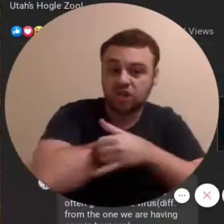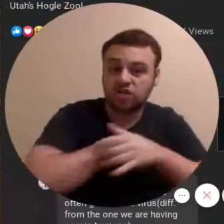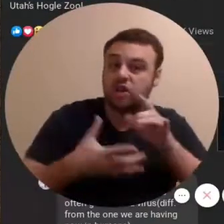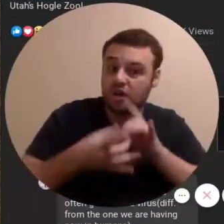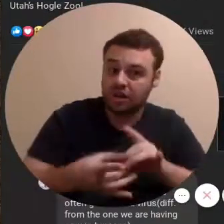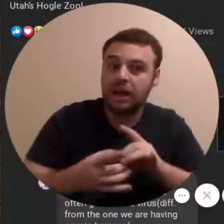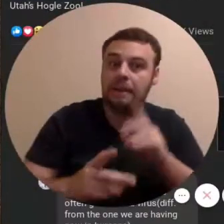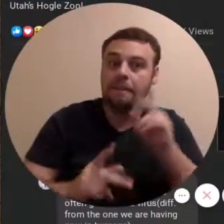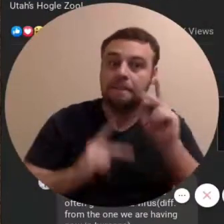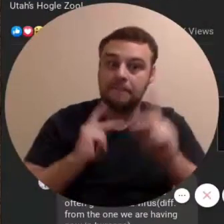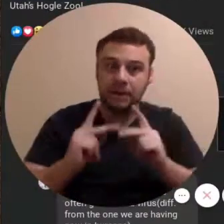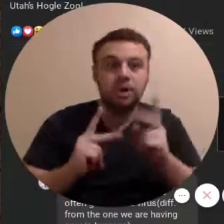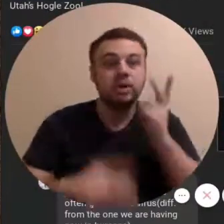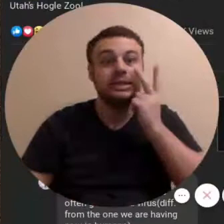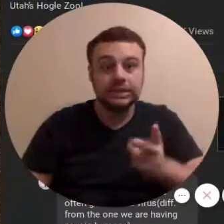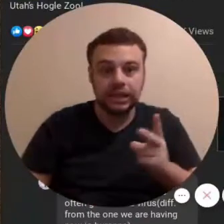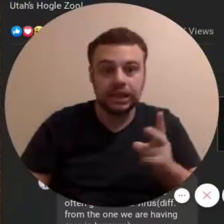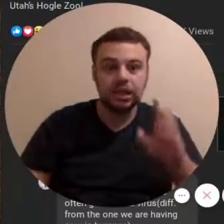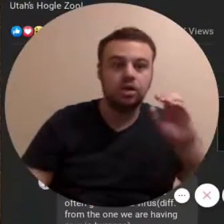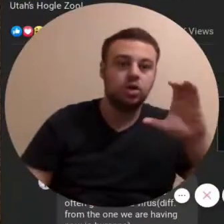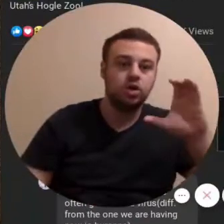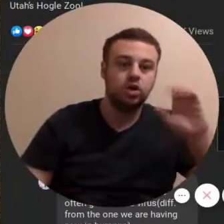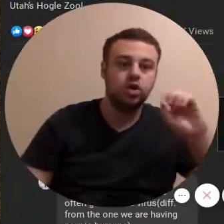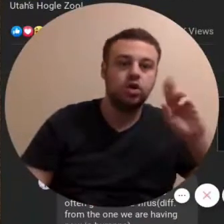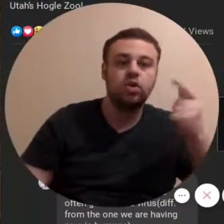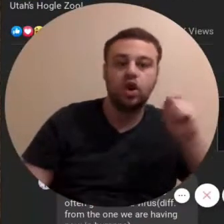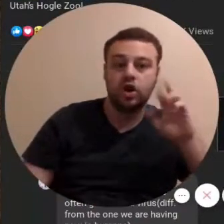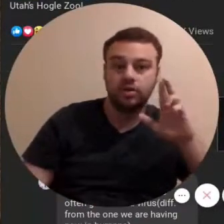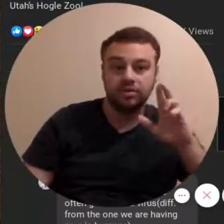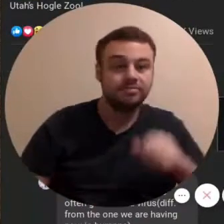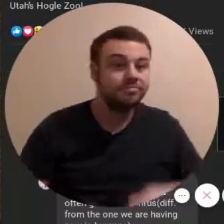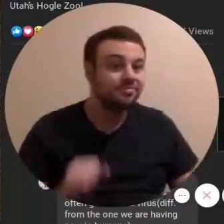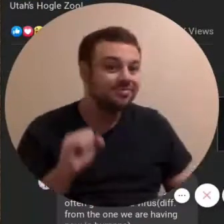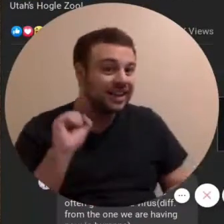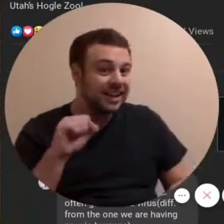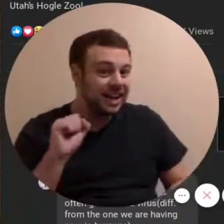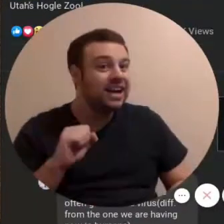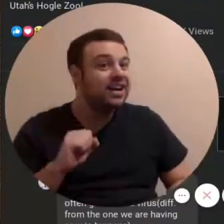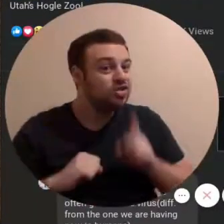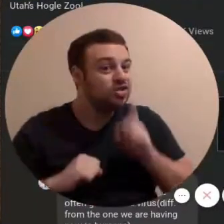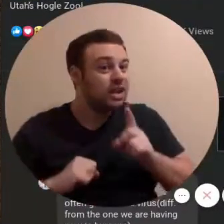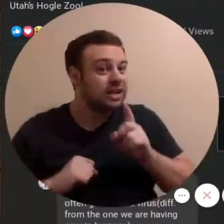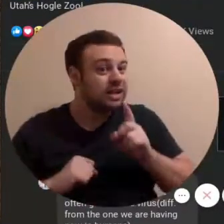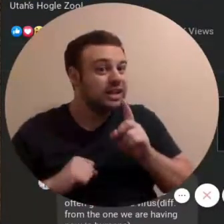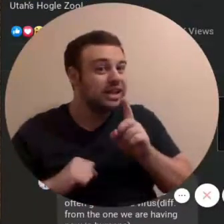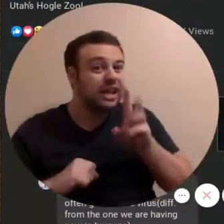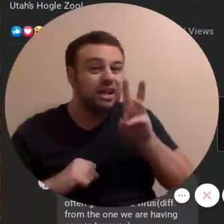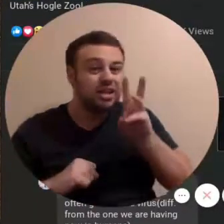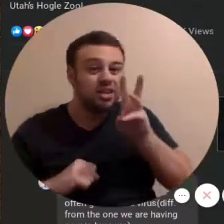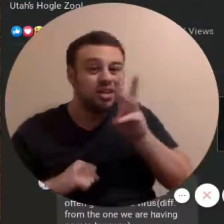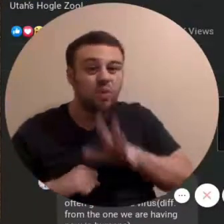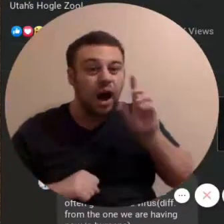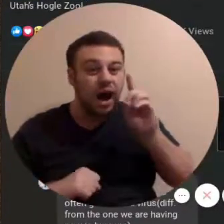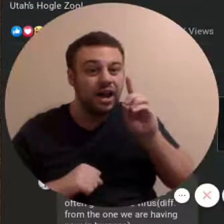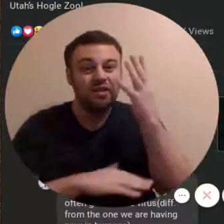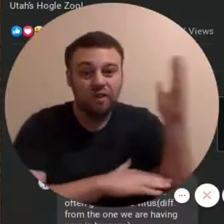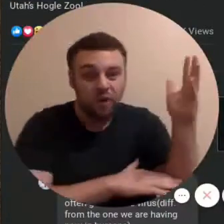encroachment. We've- like you just said, we have built more neighborhoods, and cities, and areas that used to be wild places.